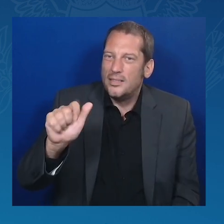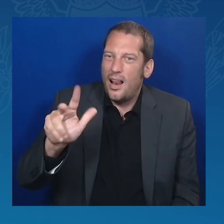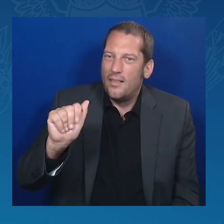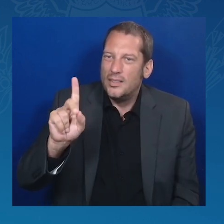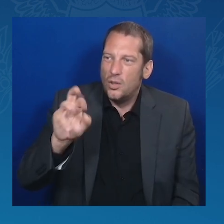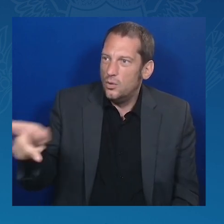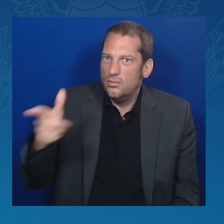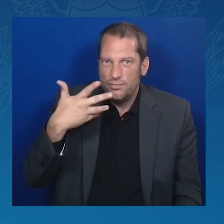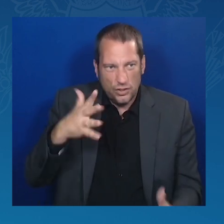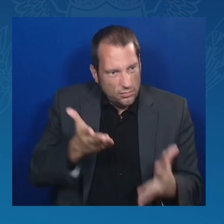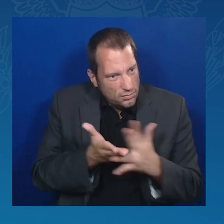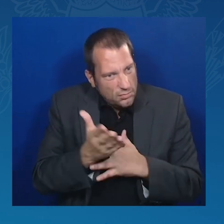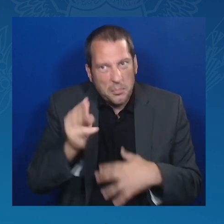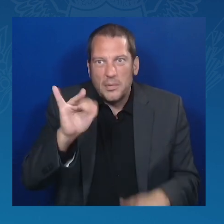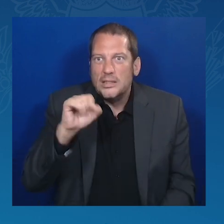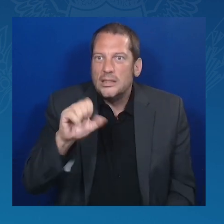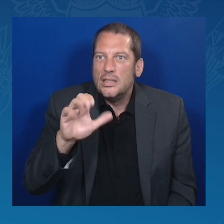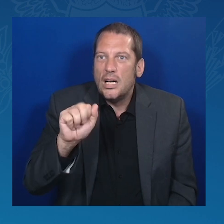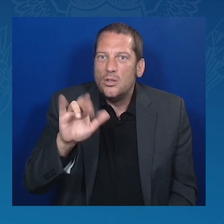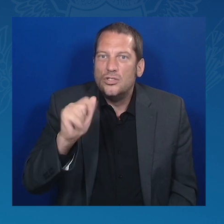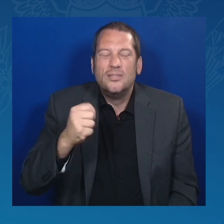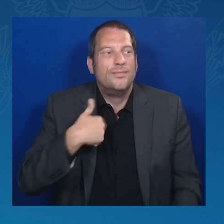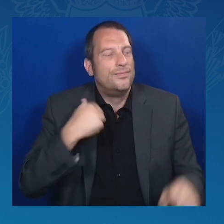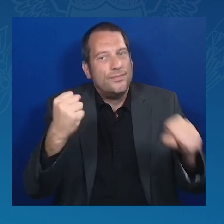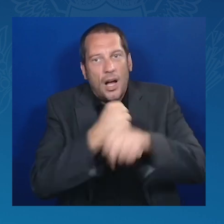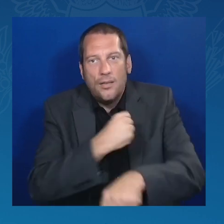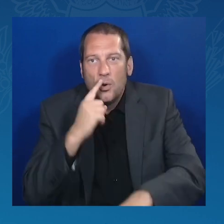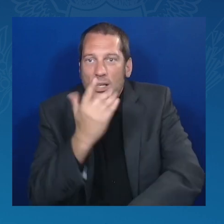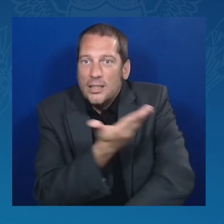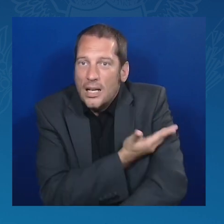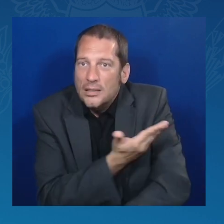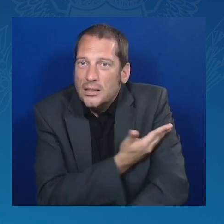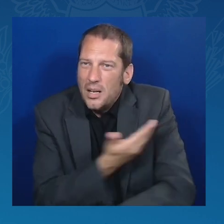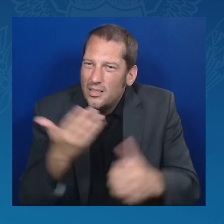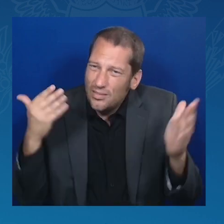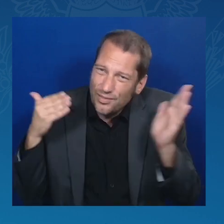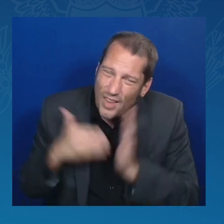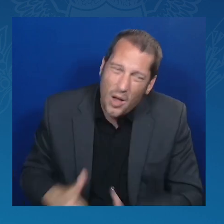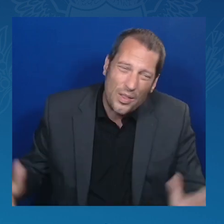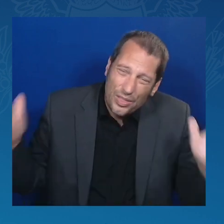and forced to endure unbearable stress and trauma. Sorry.